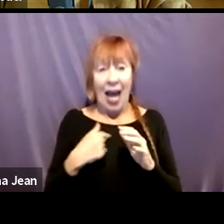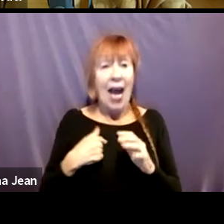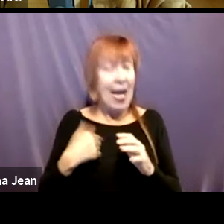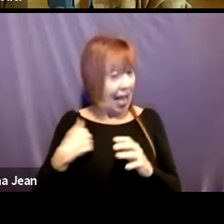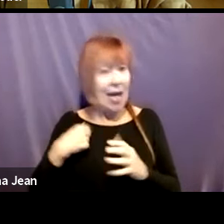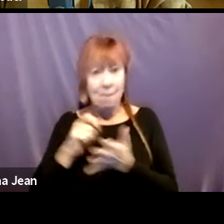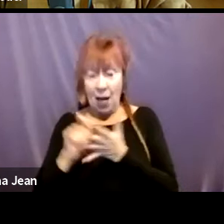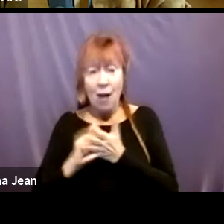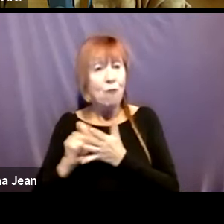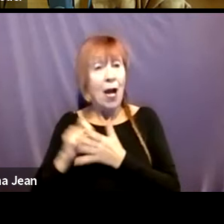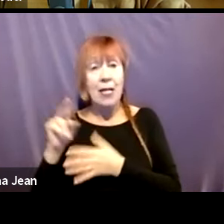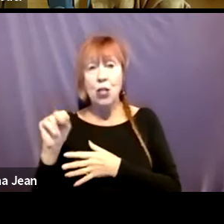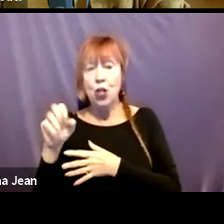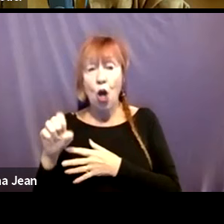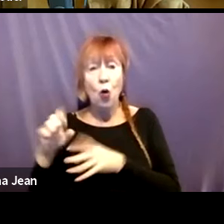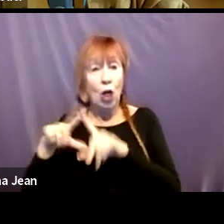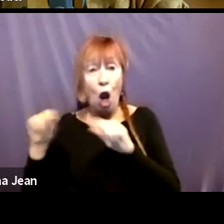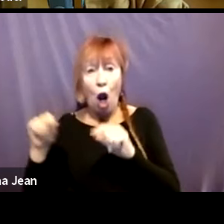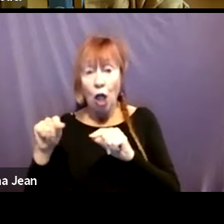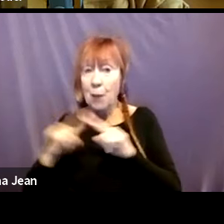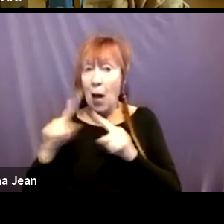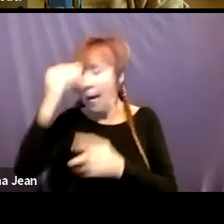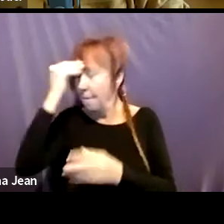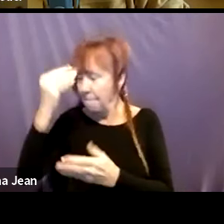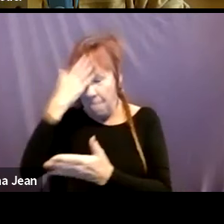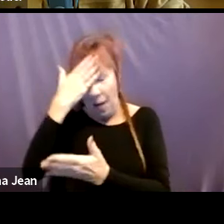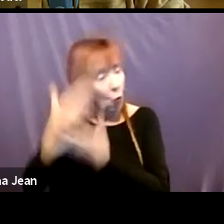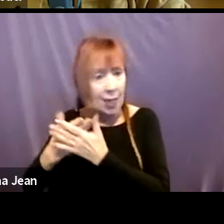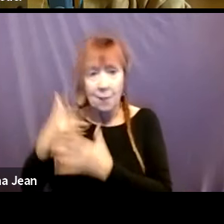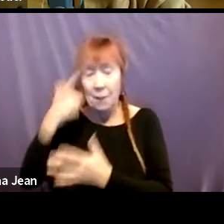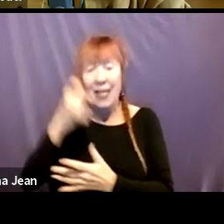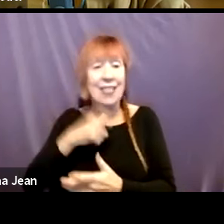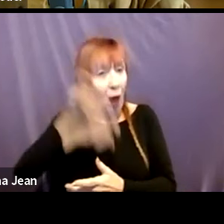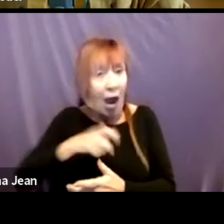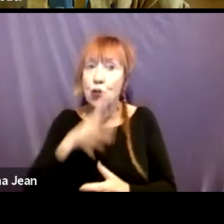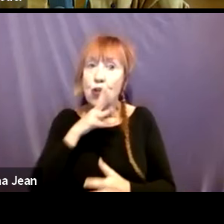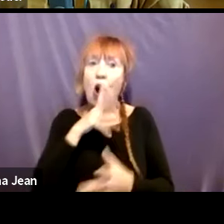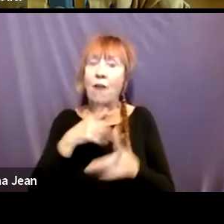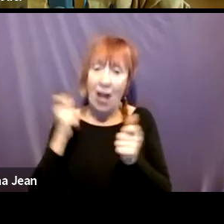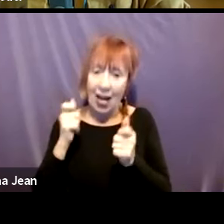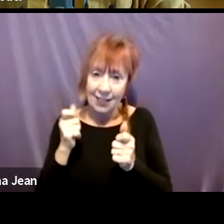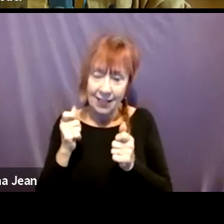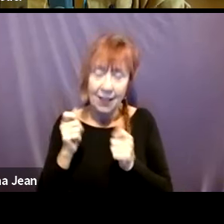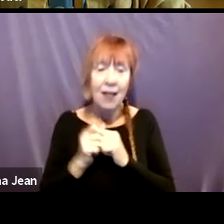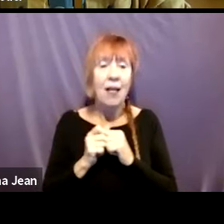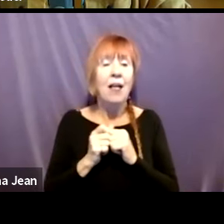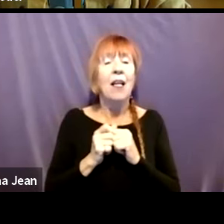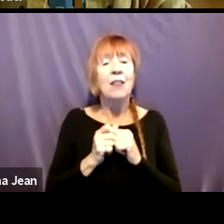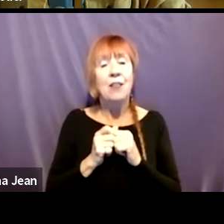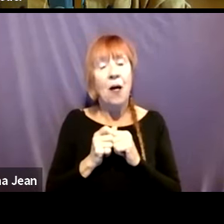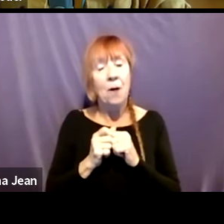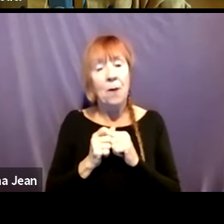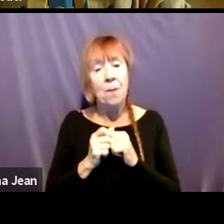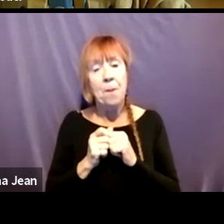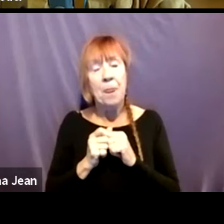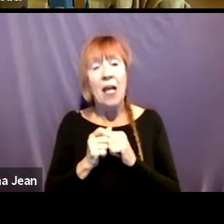because you do lose their attention. And also, some visuals do work. Like even with that particular project,